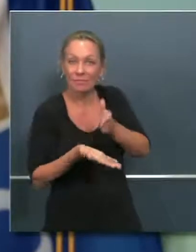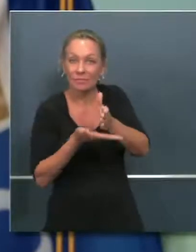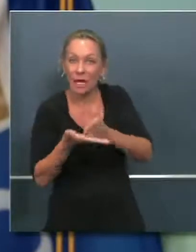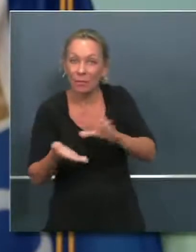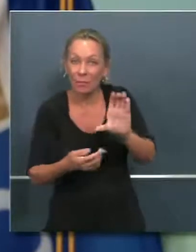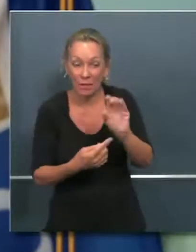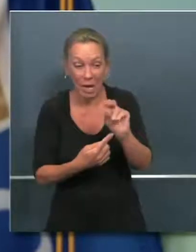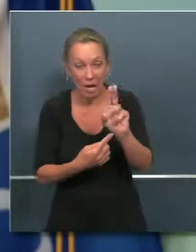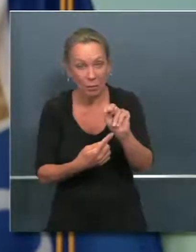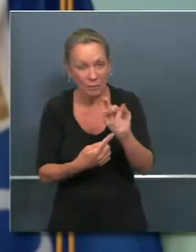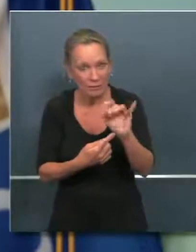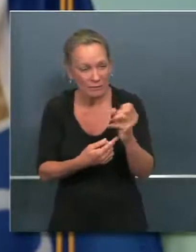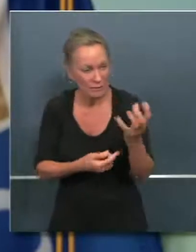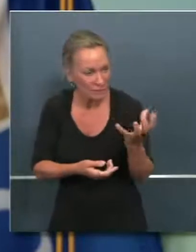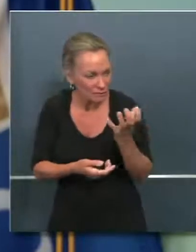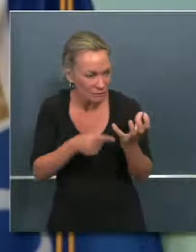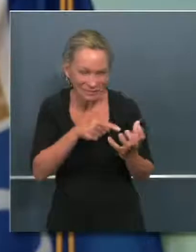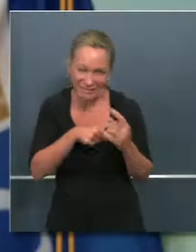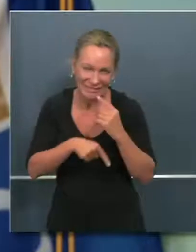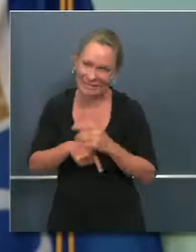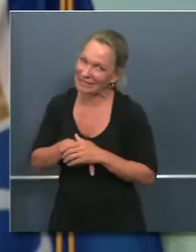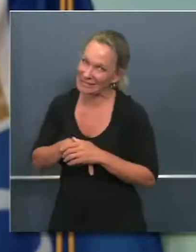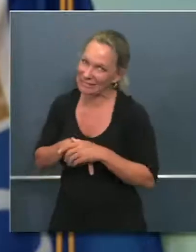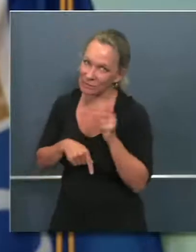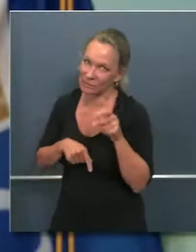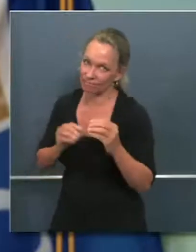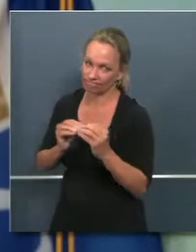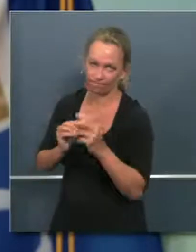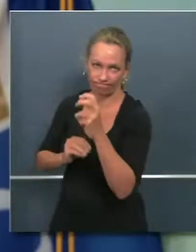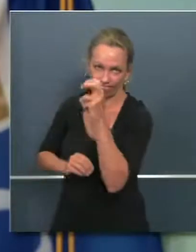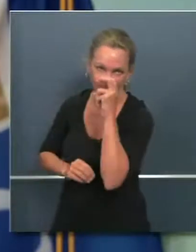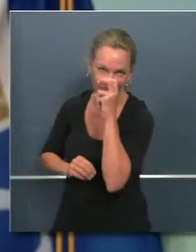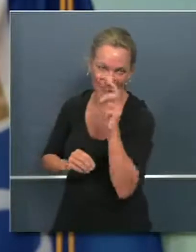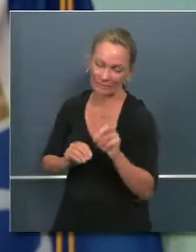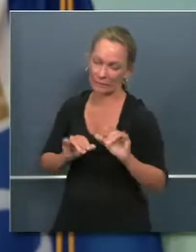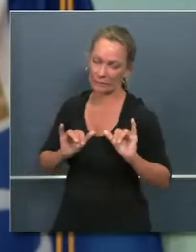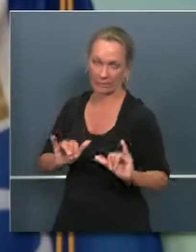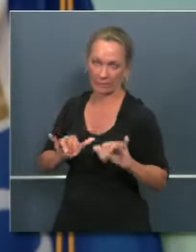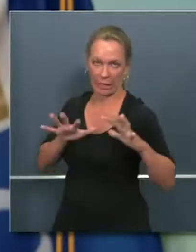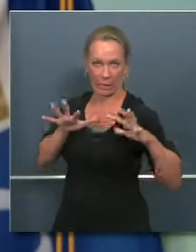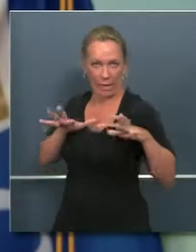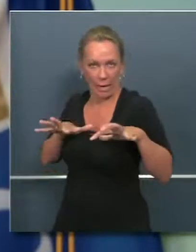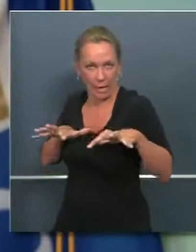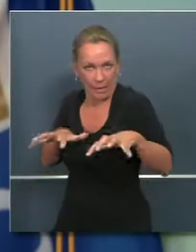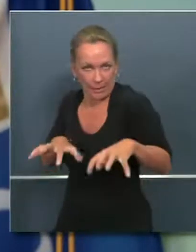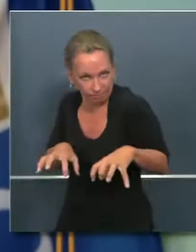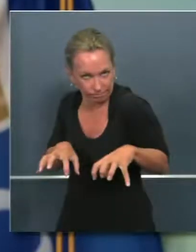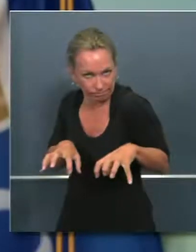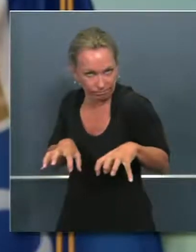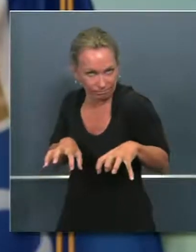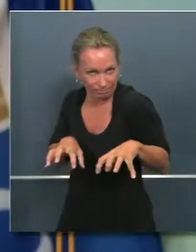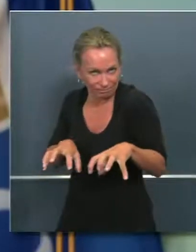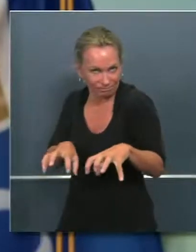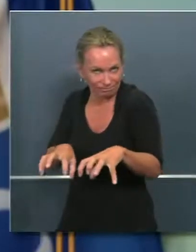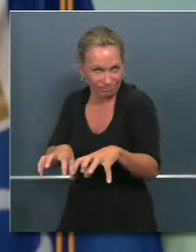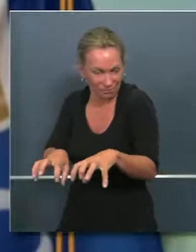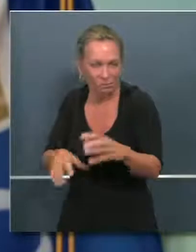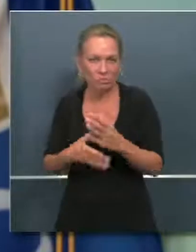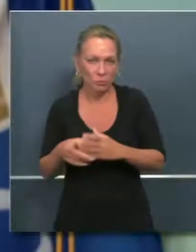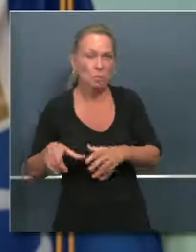attested to being prepared and being accountable and responsible for the transmission of these this